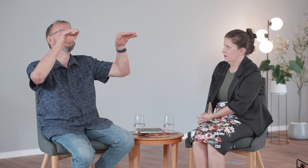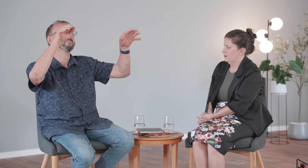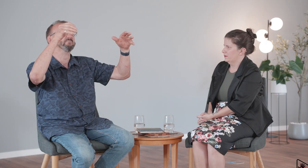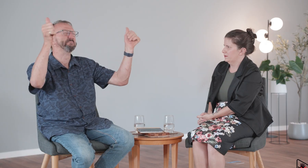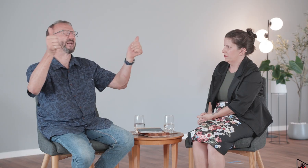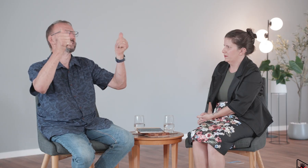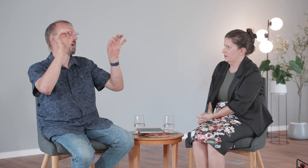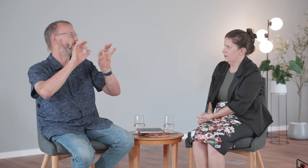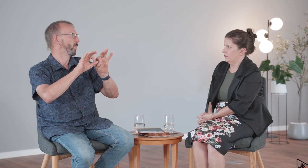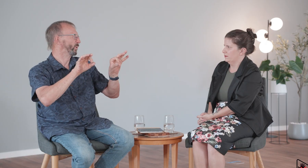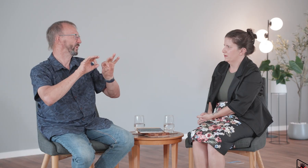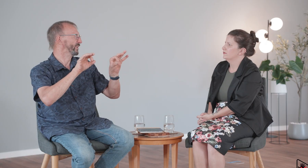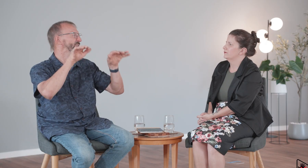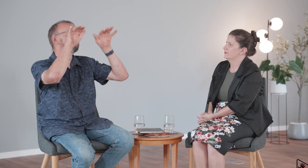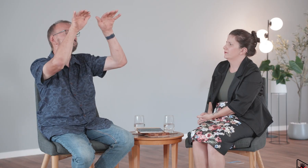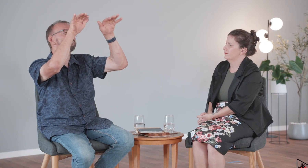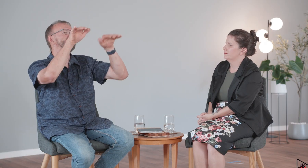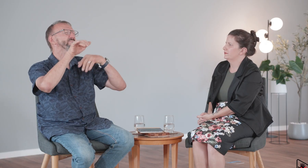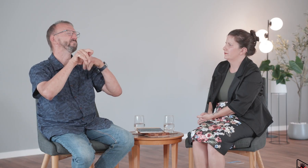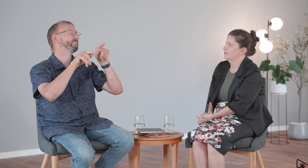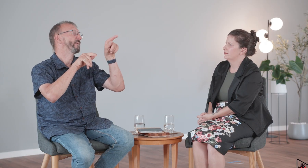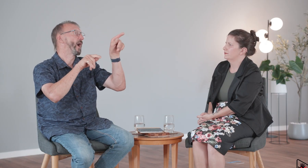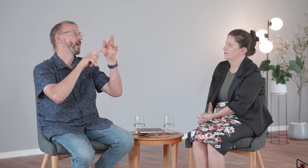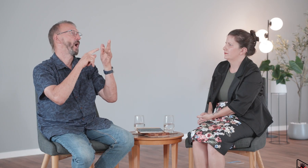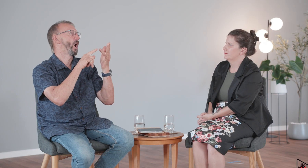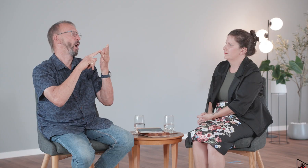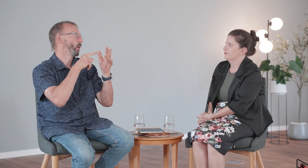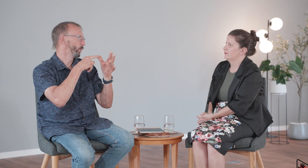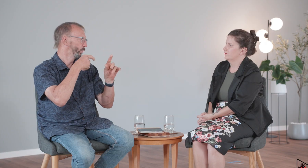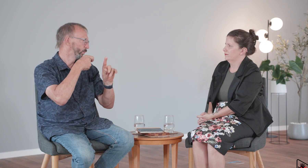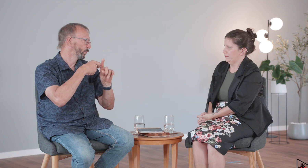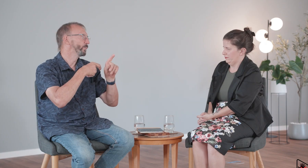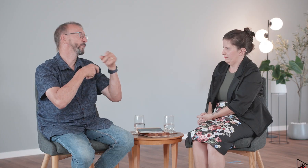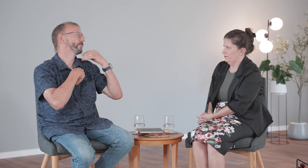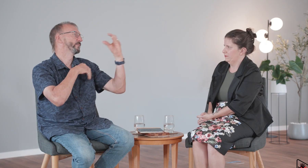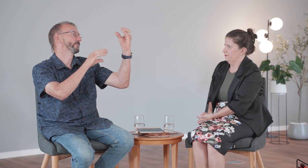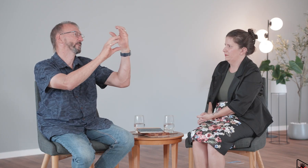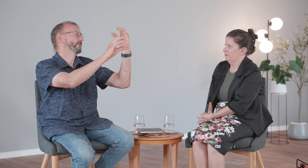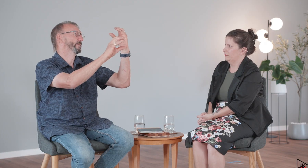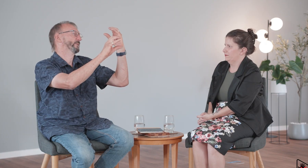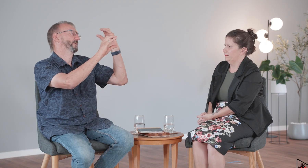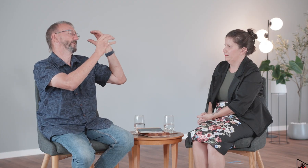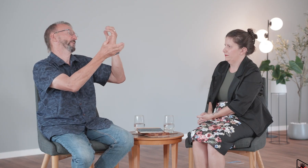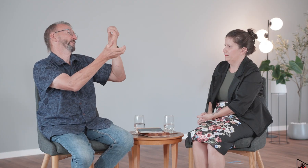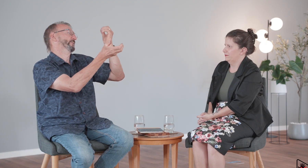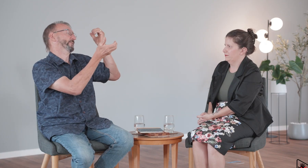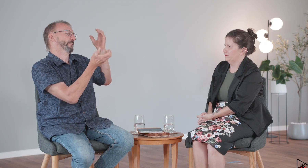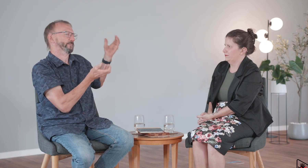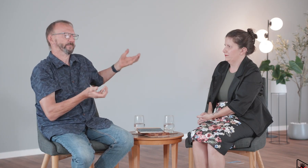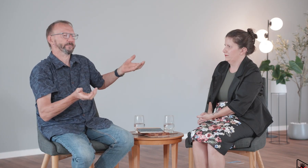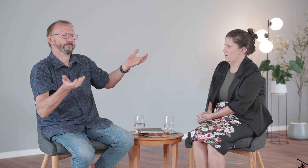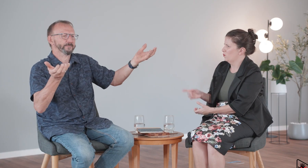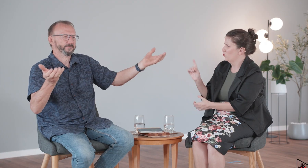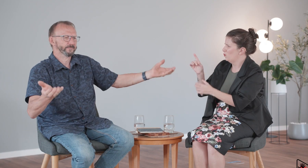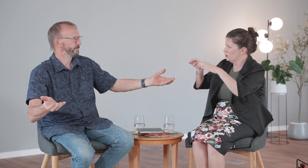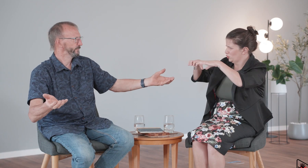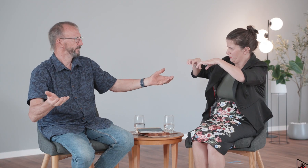bed. So, I'll go into the timber store area. And in this case, I would select lengths of Oak. So,